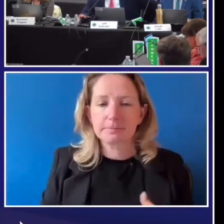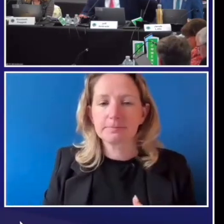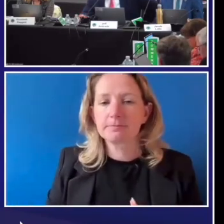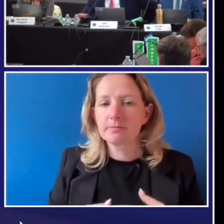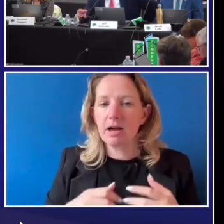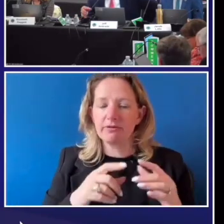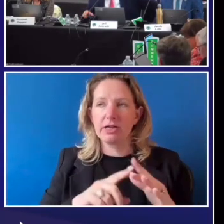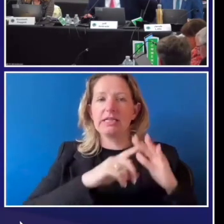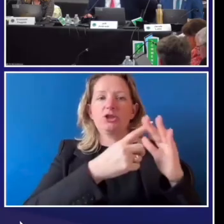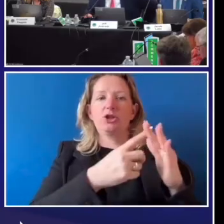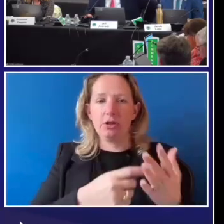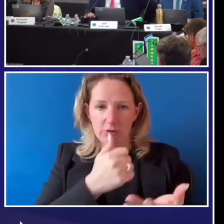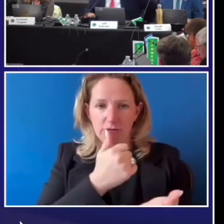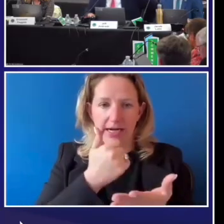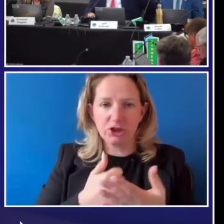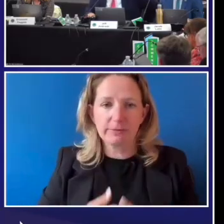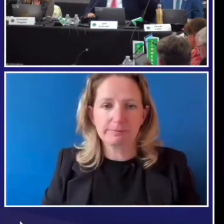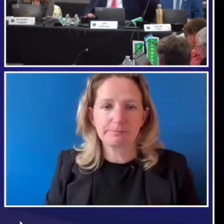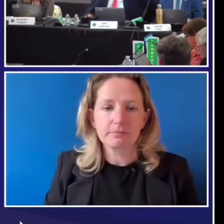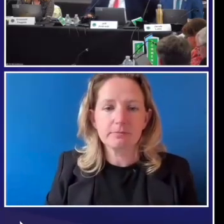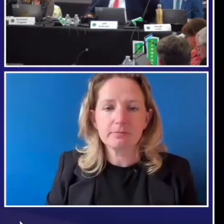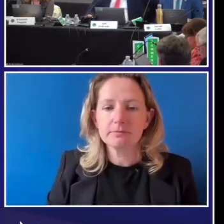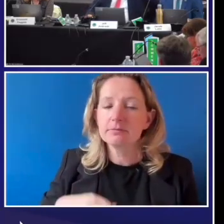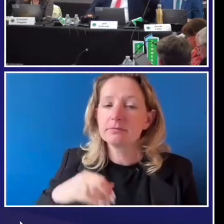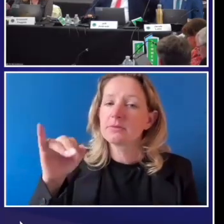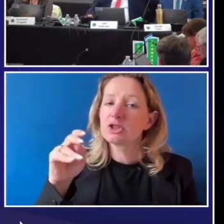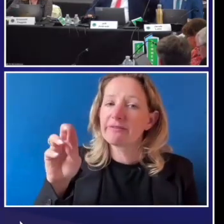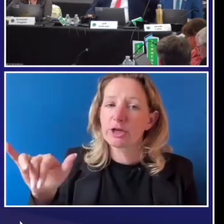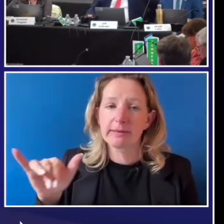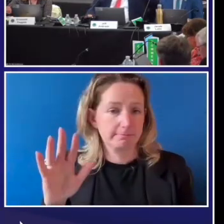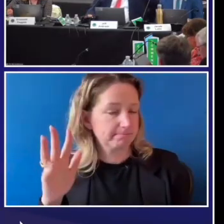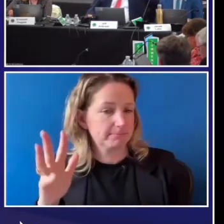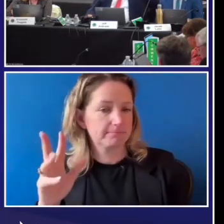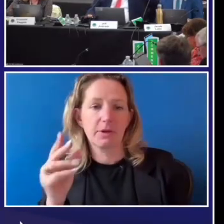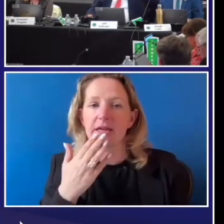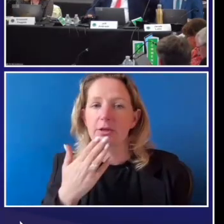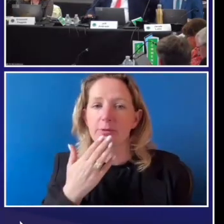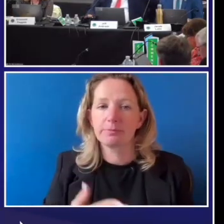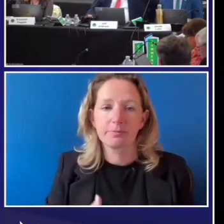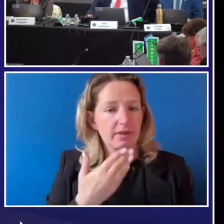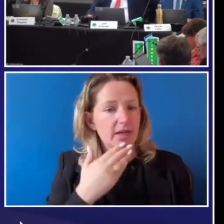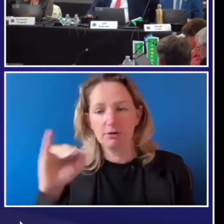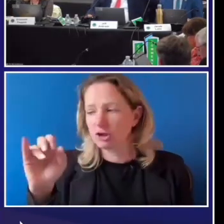Jeffrey, do you have follow-up before I move on? No, thanks. Okay, thank you, Jeffrey. Thank you, Jeff. Jennifer, you have the floor.